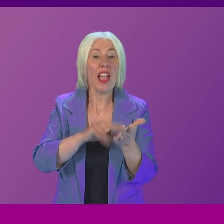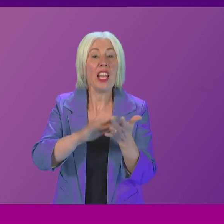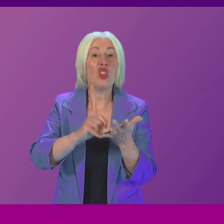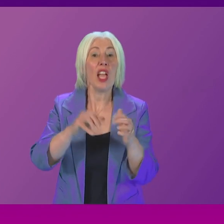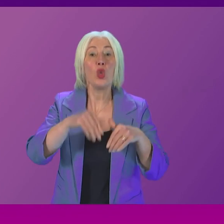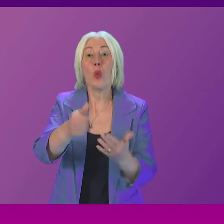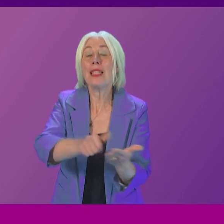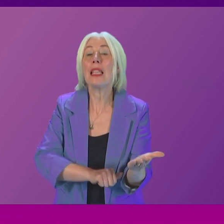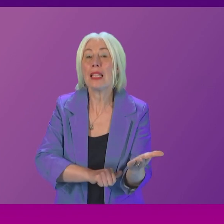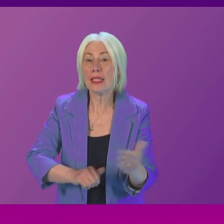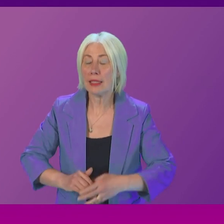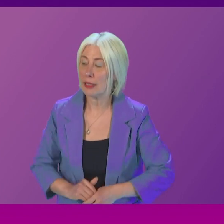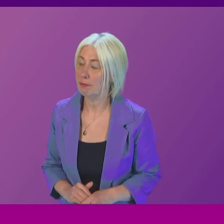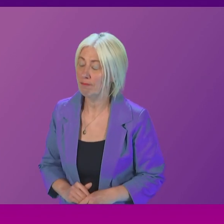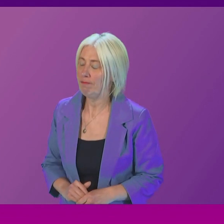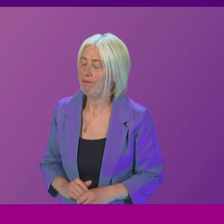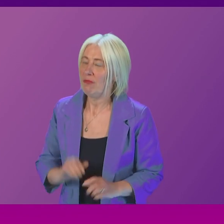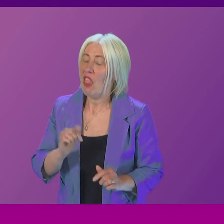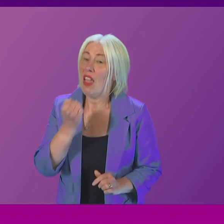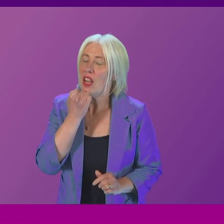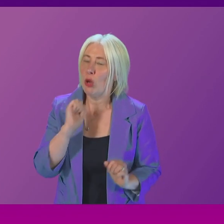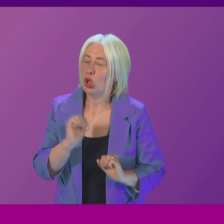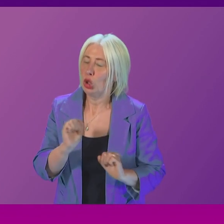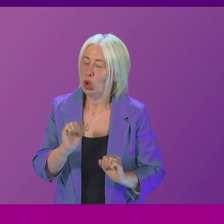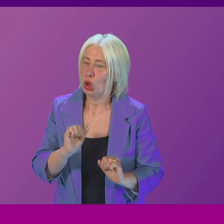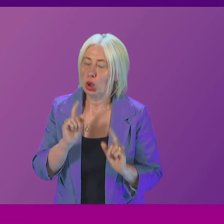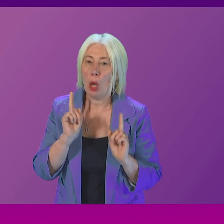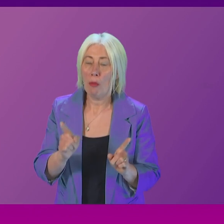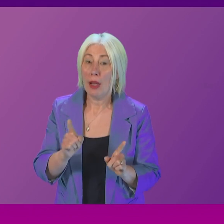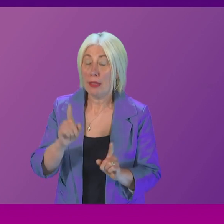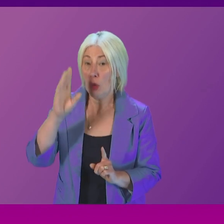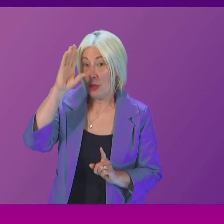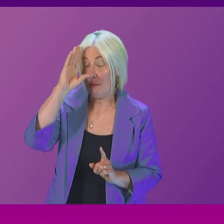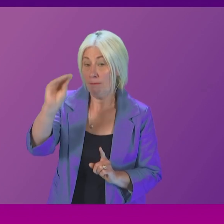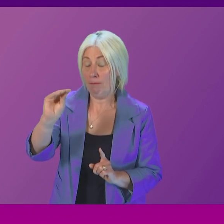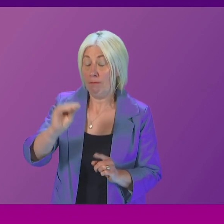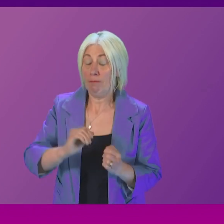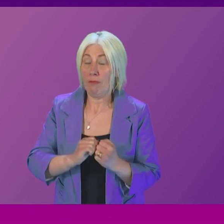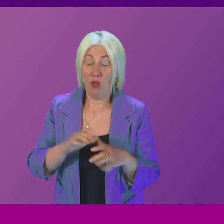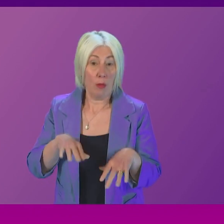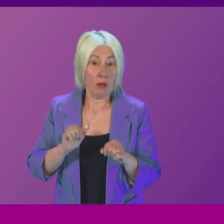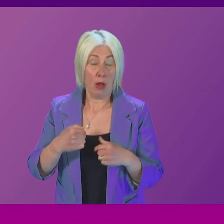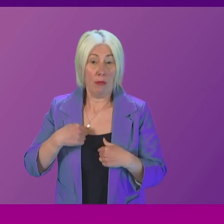I do not have that figure to hand, but I say from the off, as First Minister, that I do